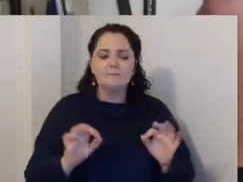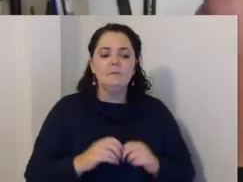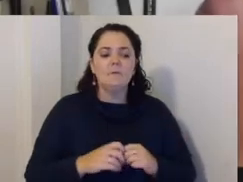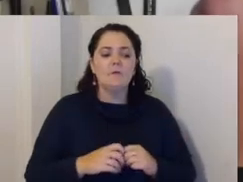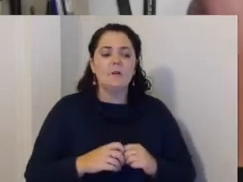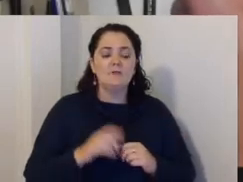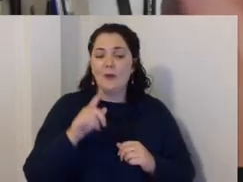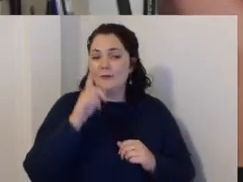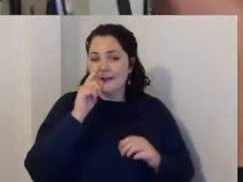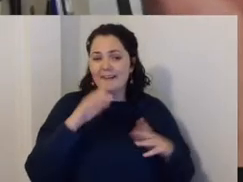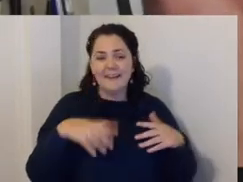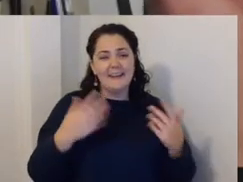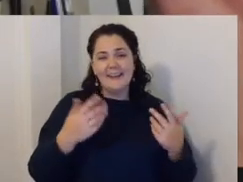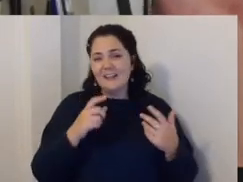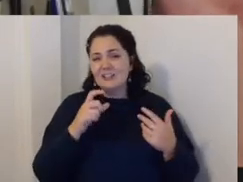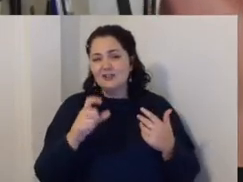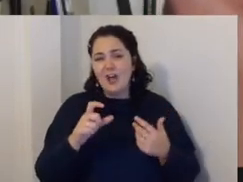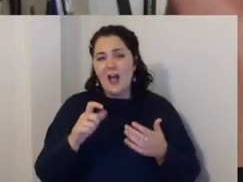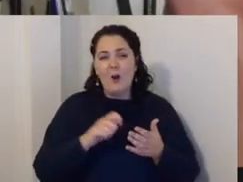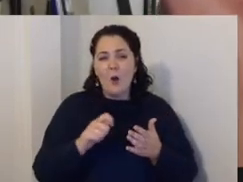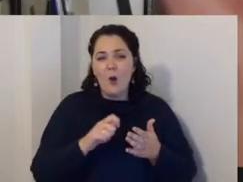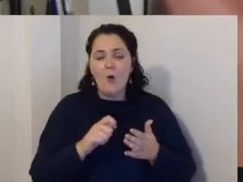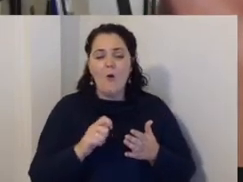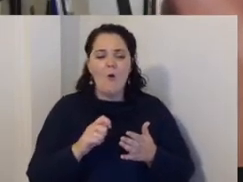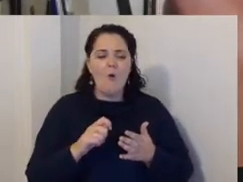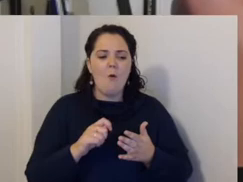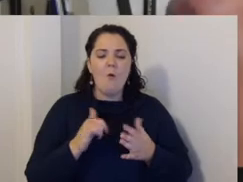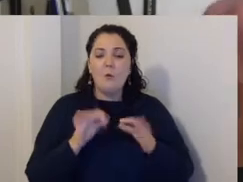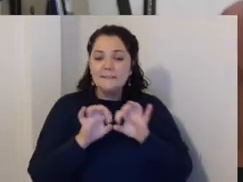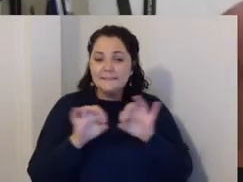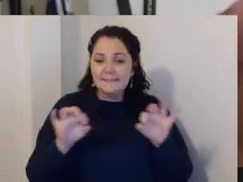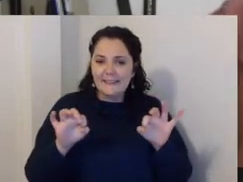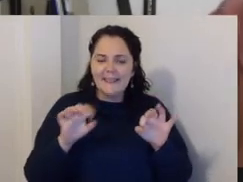and take any charcoal pencil or compressed stick of charcoal and it'll work just as well